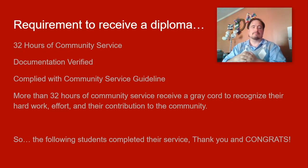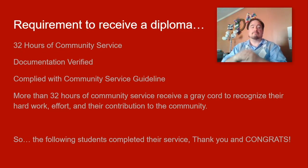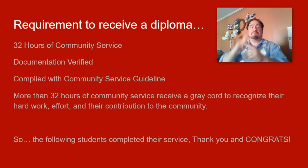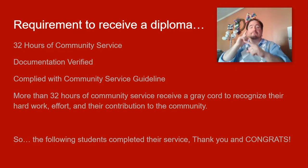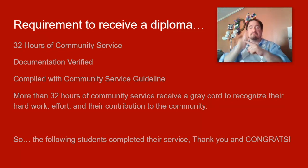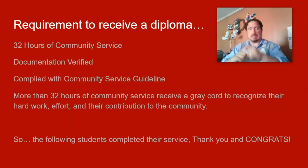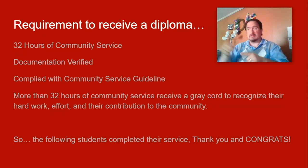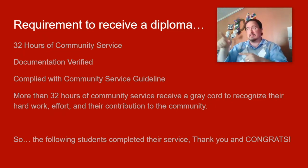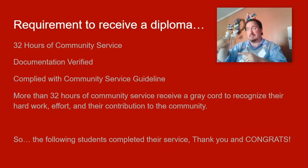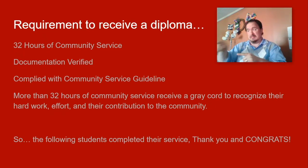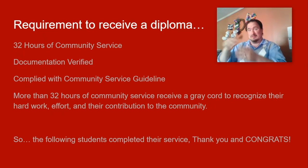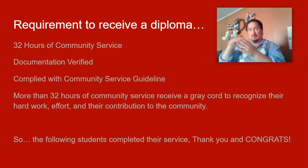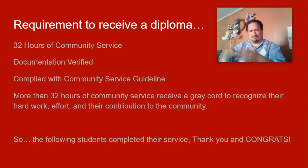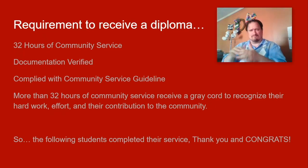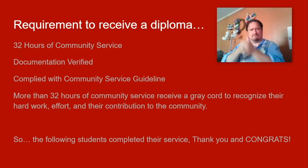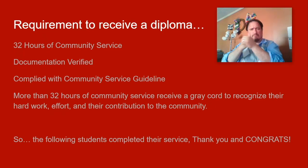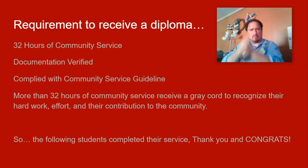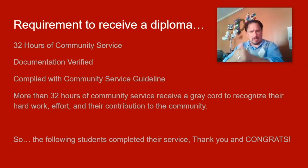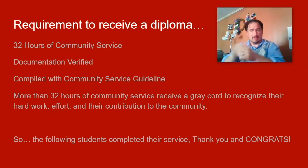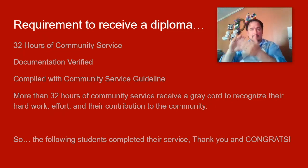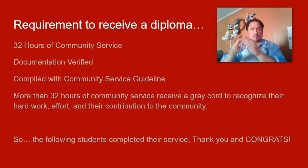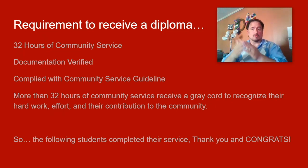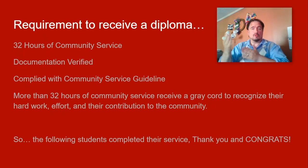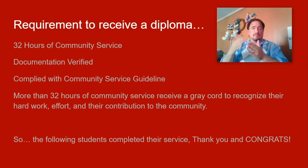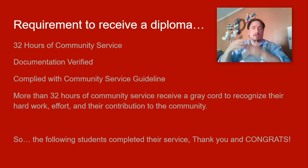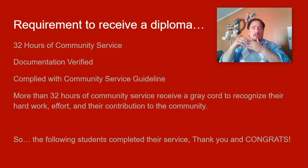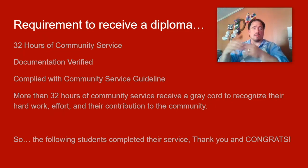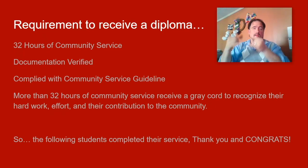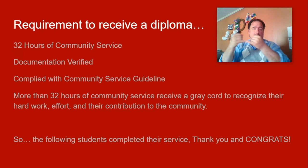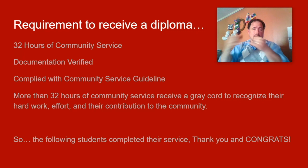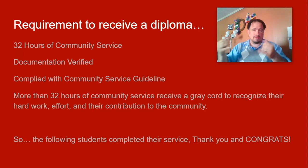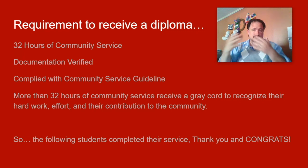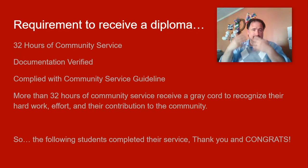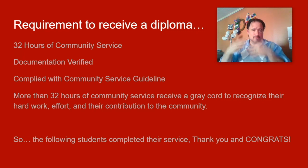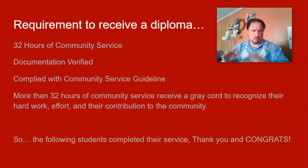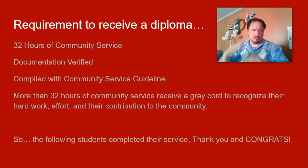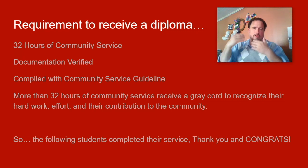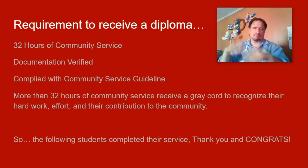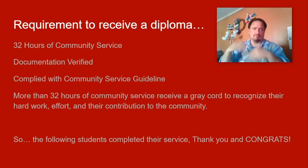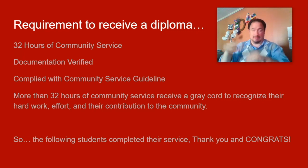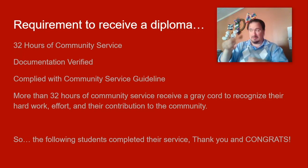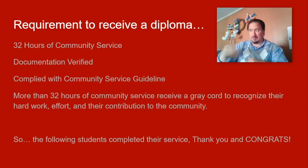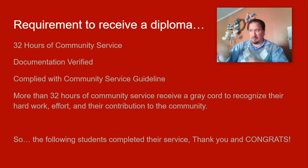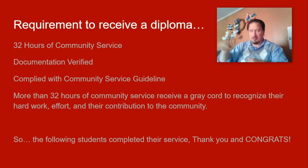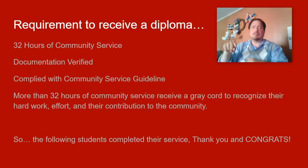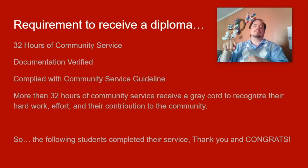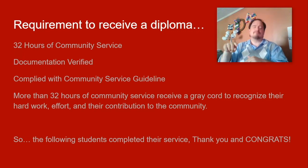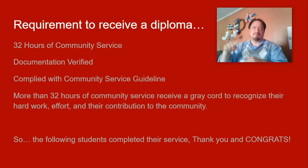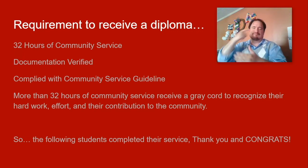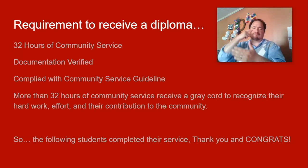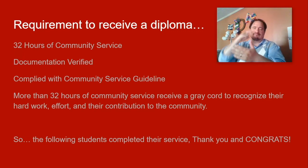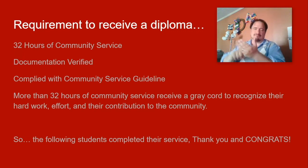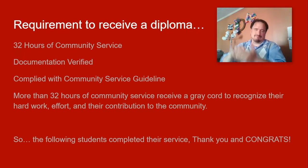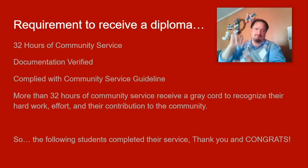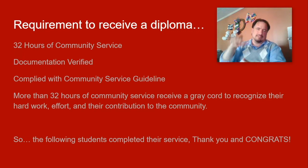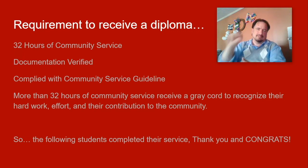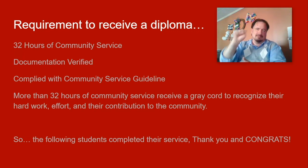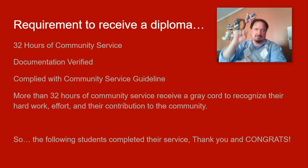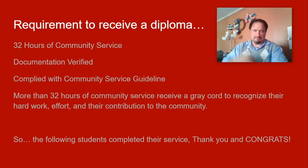Plus, these students also follow the community service guidelines, and definitely deserve our recognition.